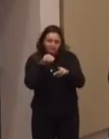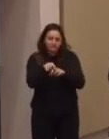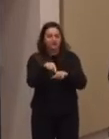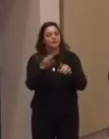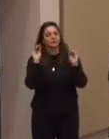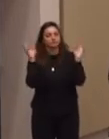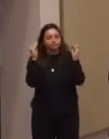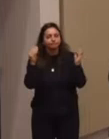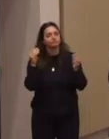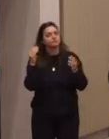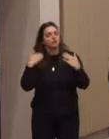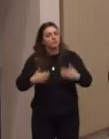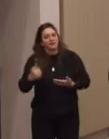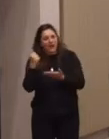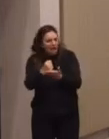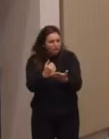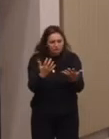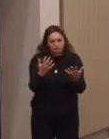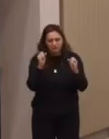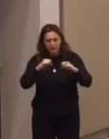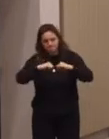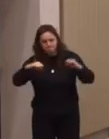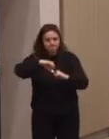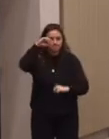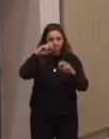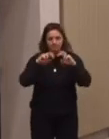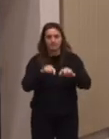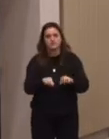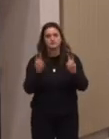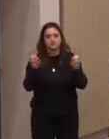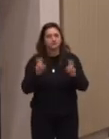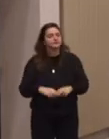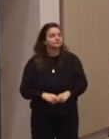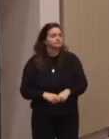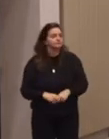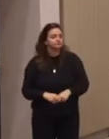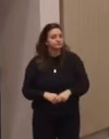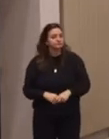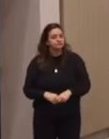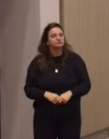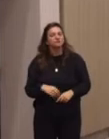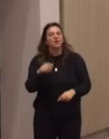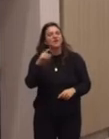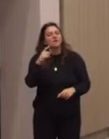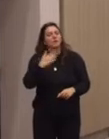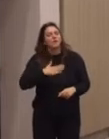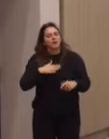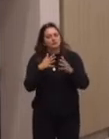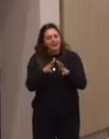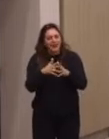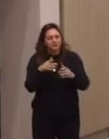emergencies. I wanted to speak firstly about exclusion from education and how that looks